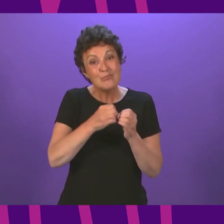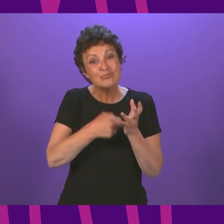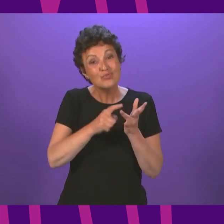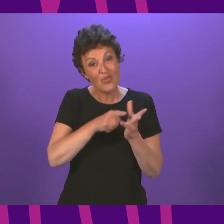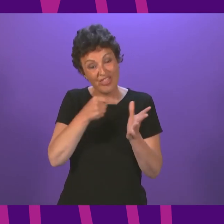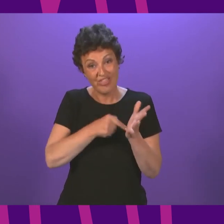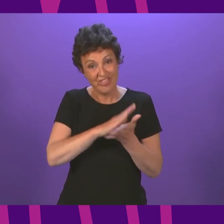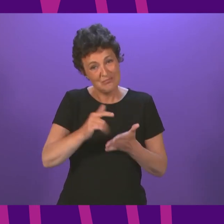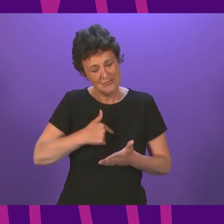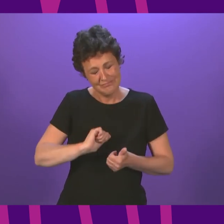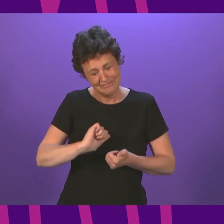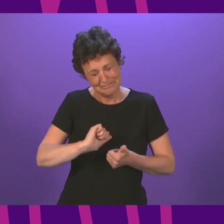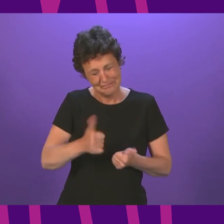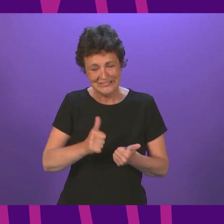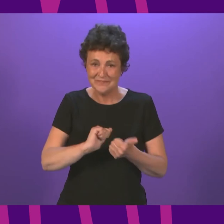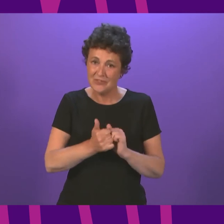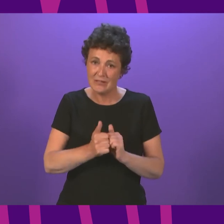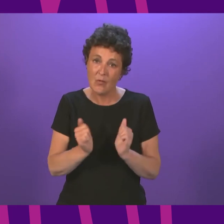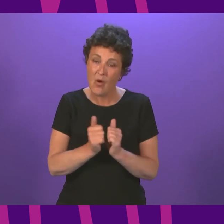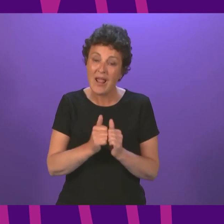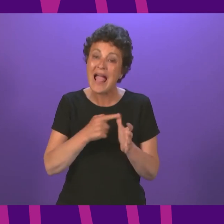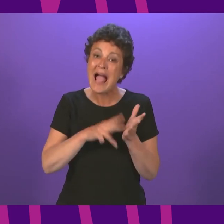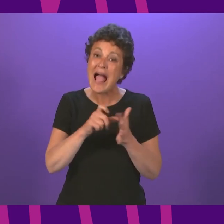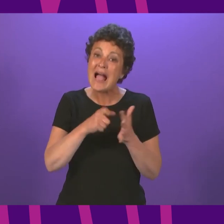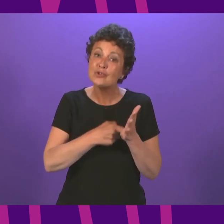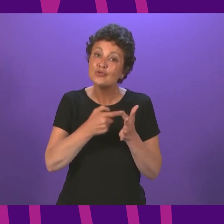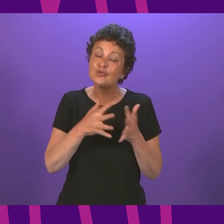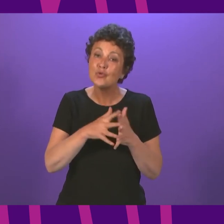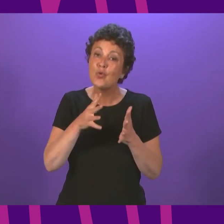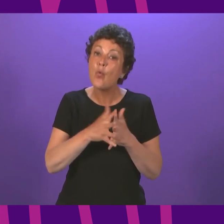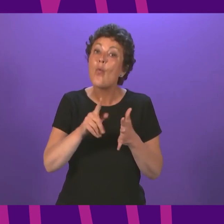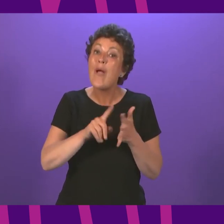Angus Robertson and Jenny Gilruth, will engage with the sector to make sure that it has sufficient